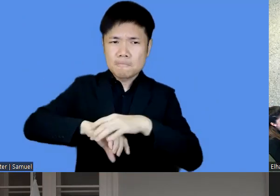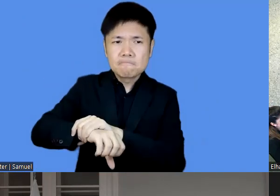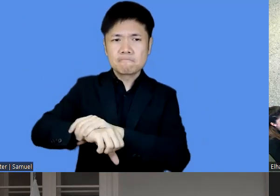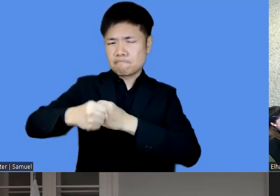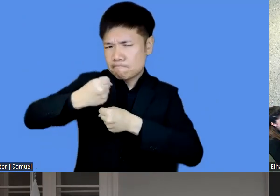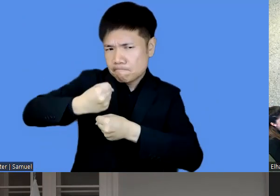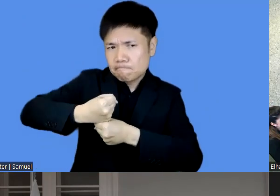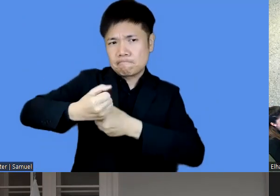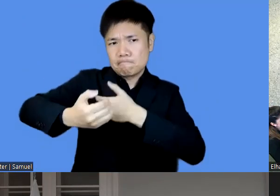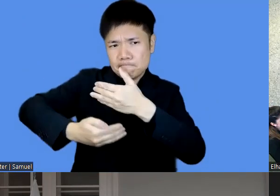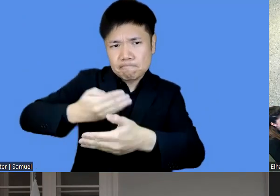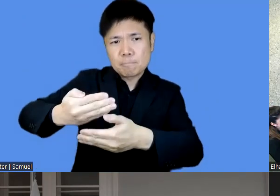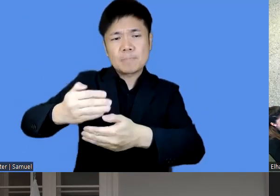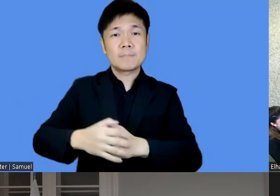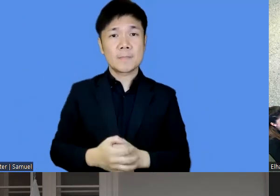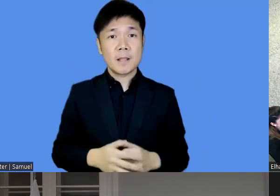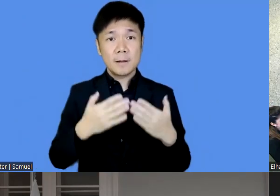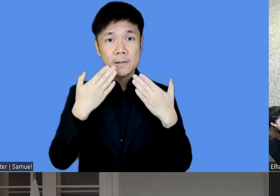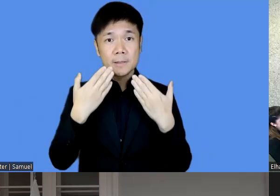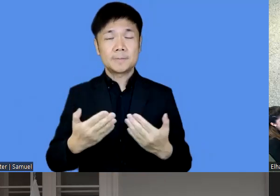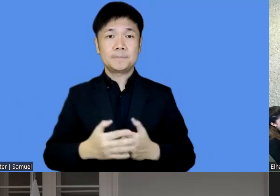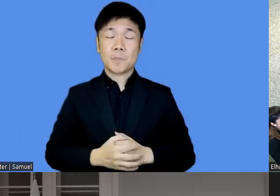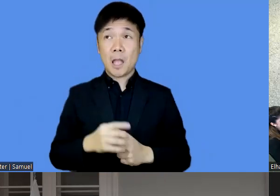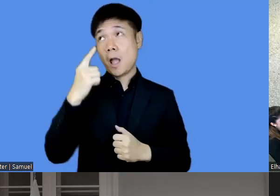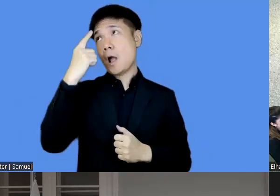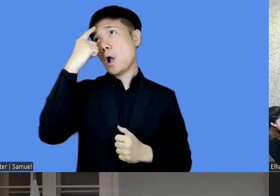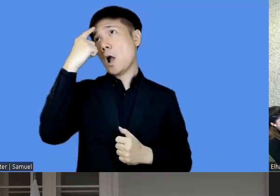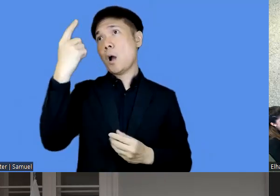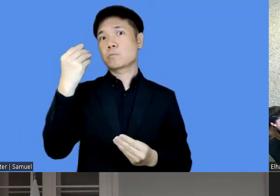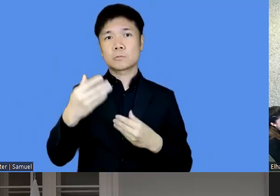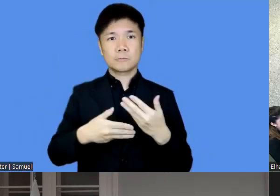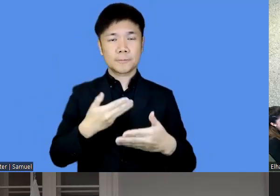and I take your invitation of trying to think what we can do and from there I have another